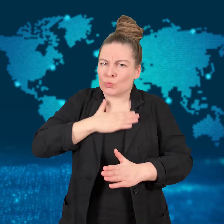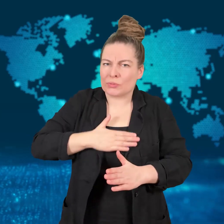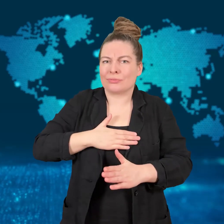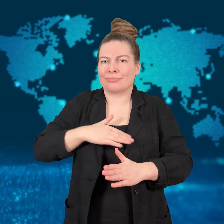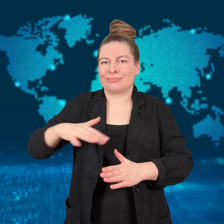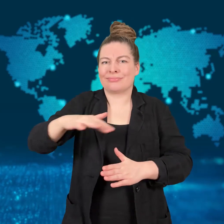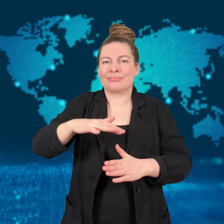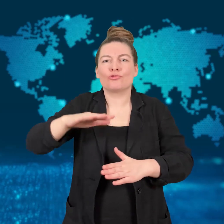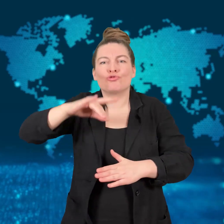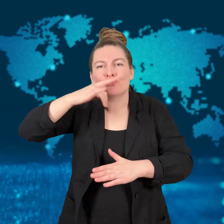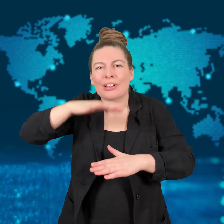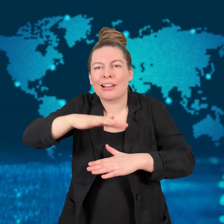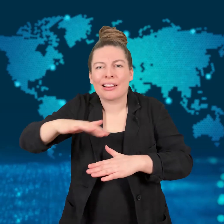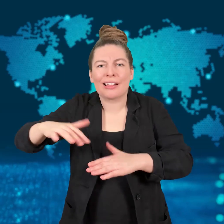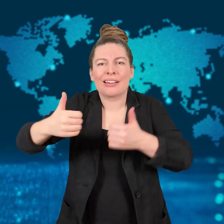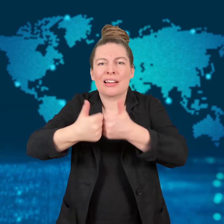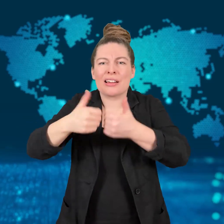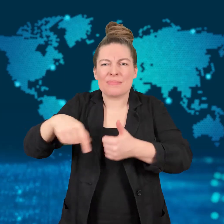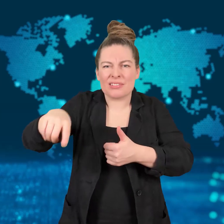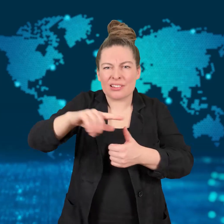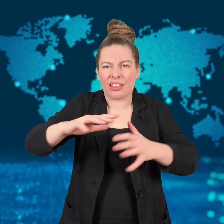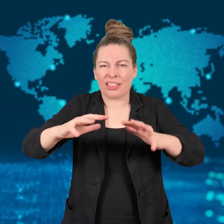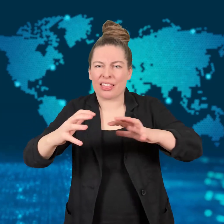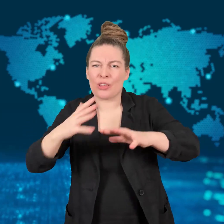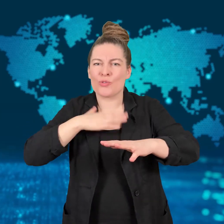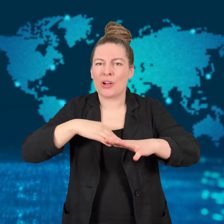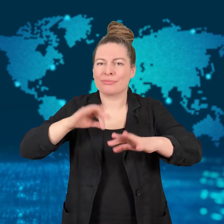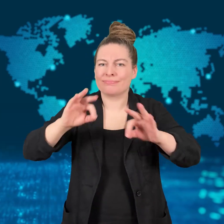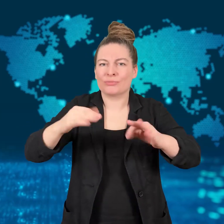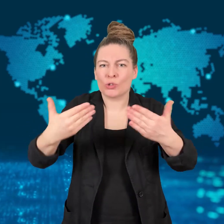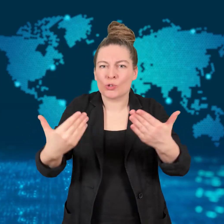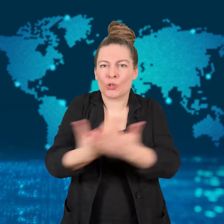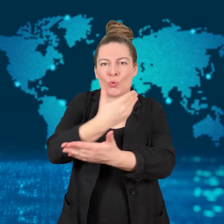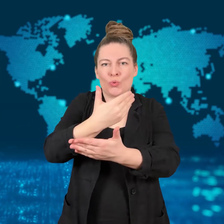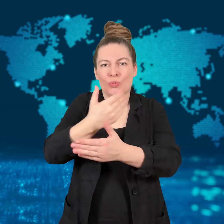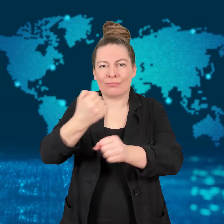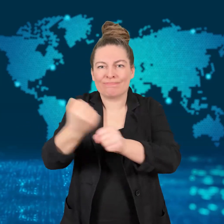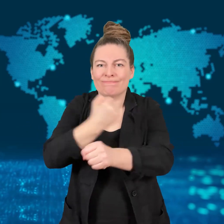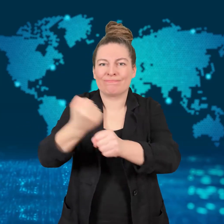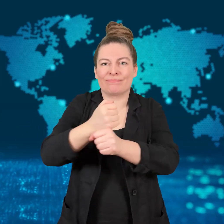an existing play area in Scotts Park.